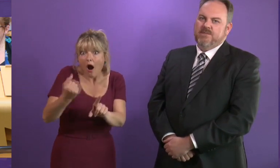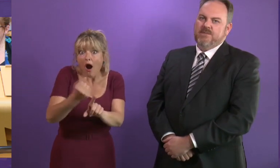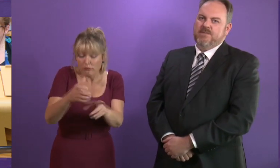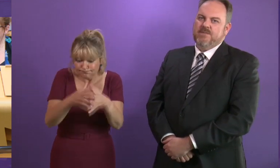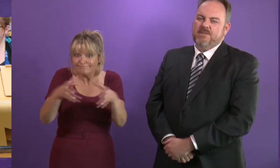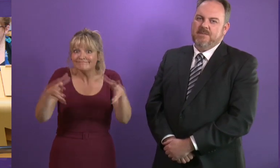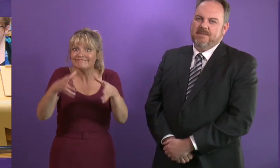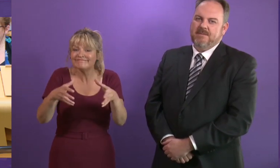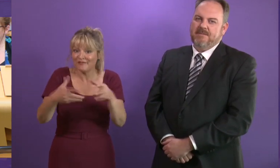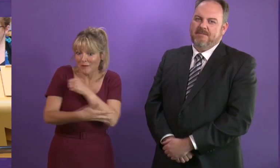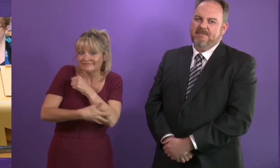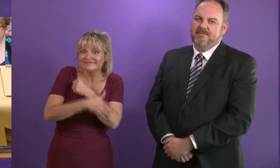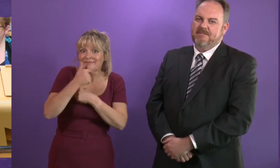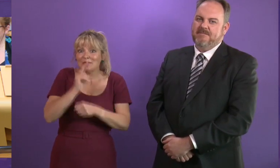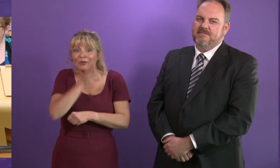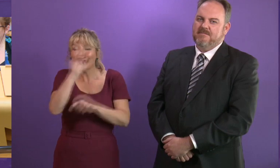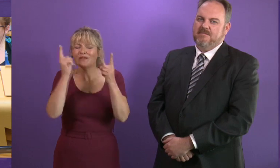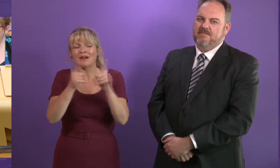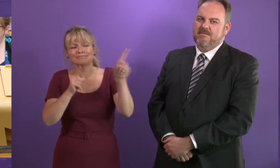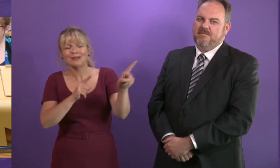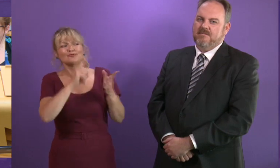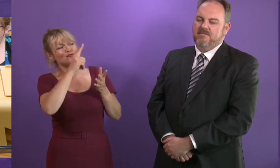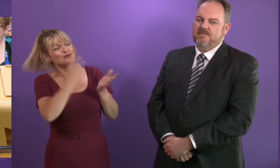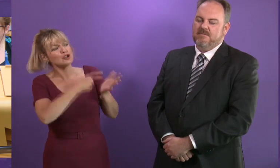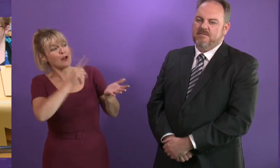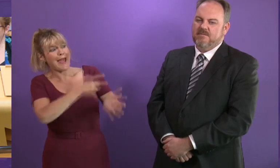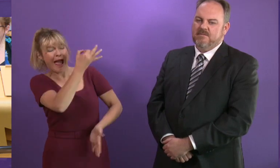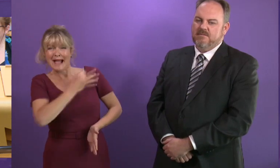Richard Leonard has made a specific request for a 2 per cent real-terms increase in funding